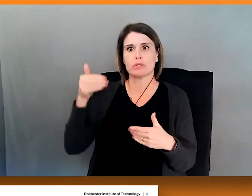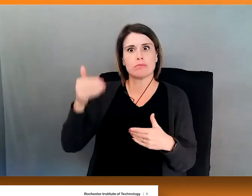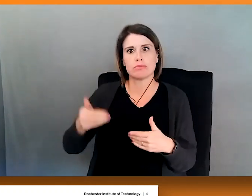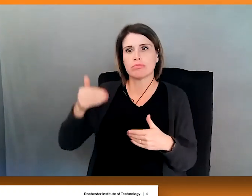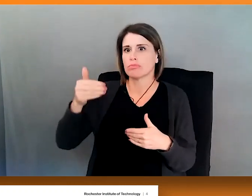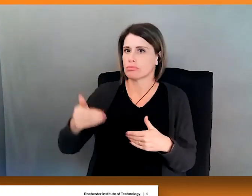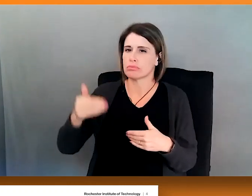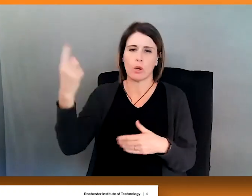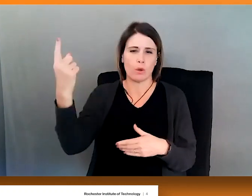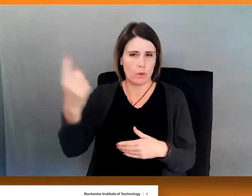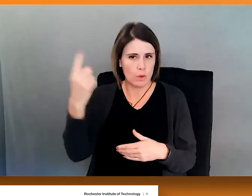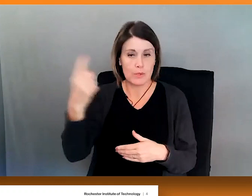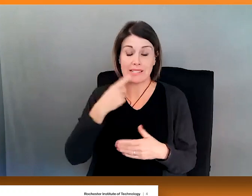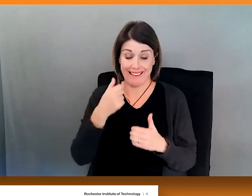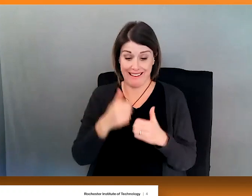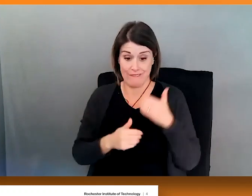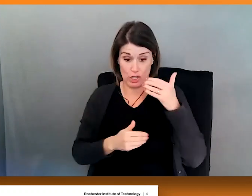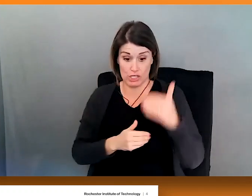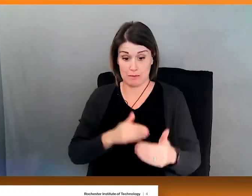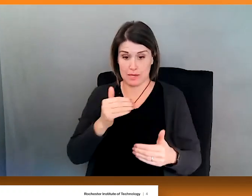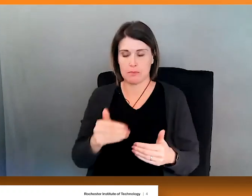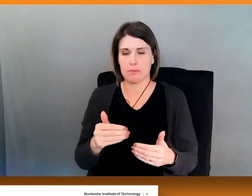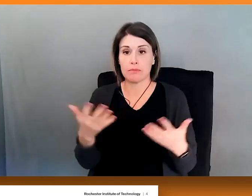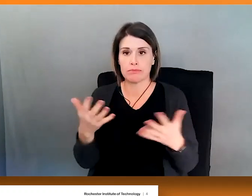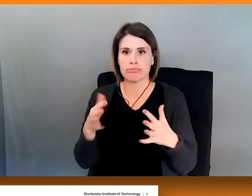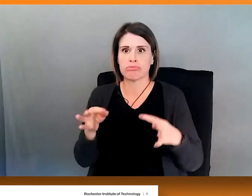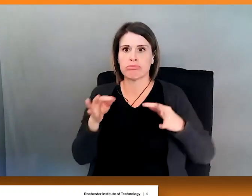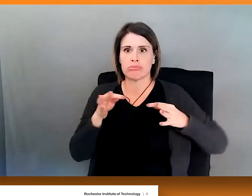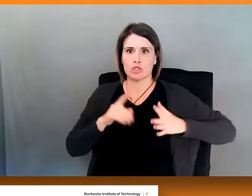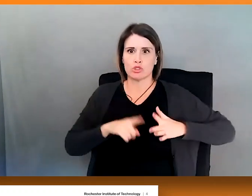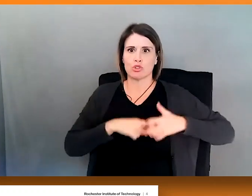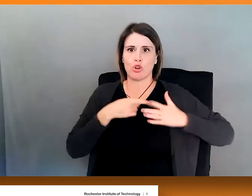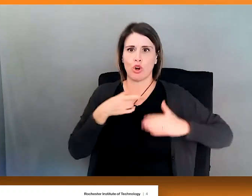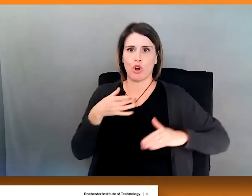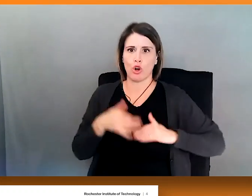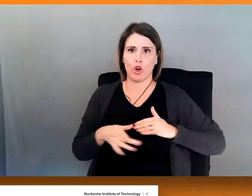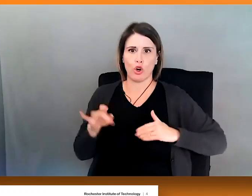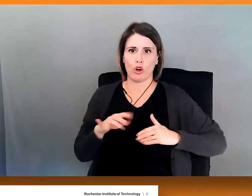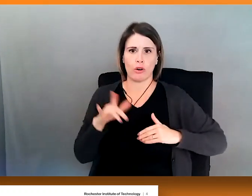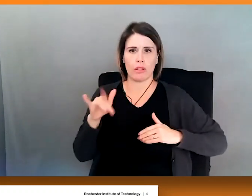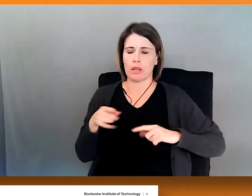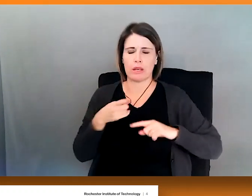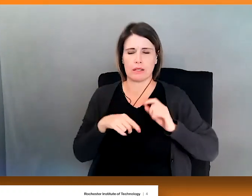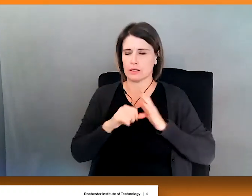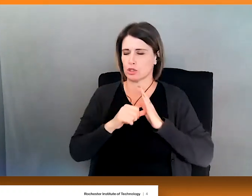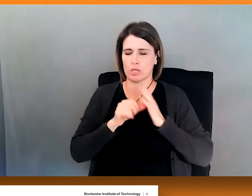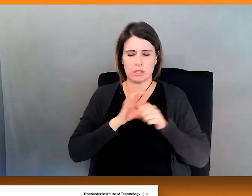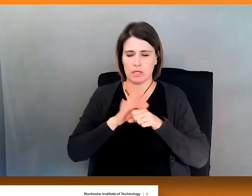of a research process is start early. I cannot stress that enough. There are so many reasons why you need